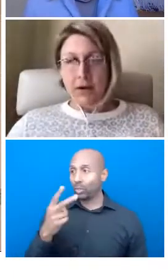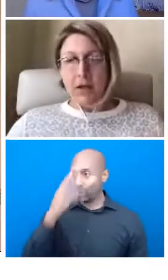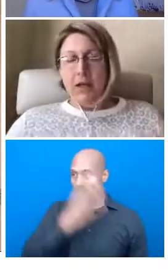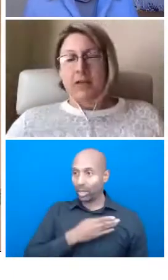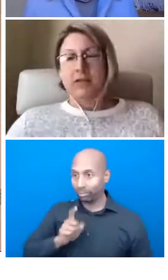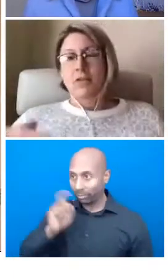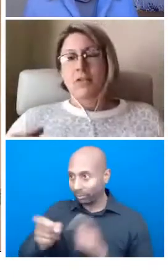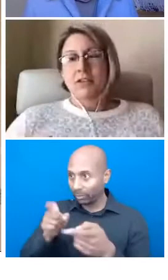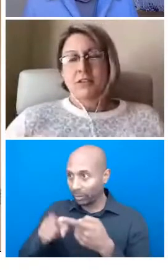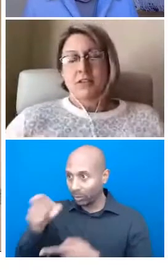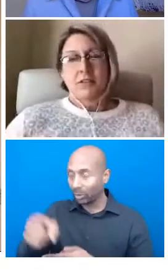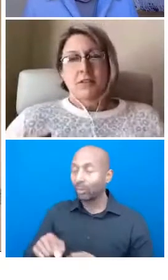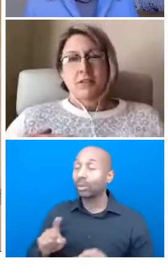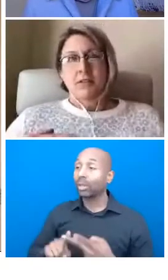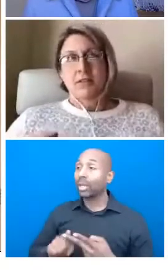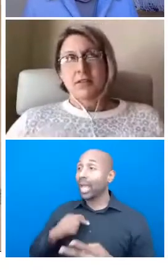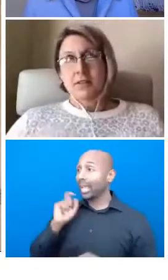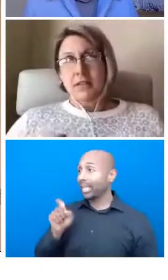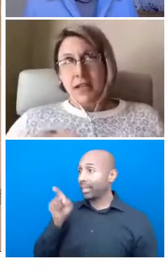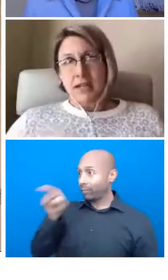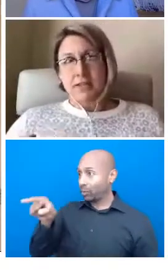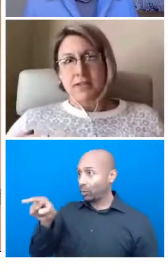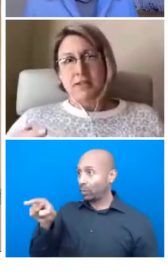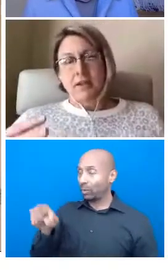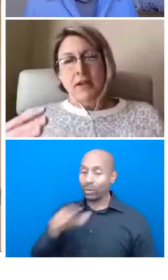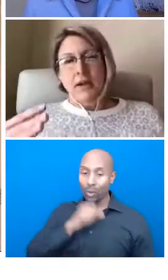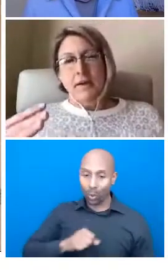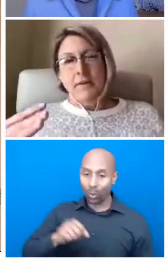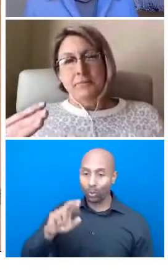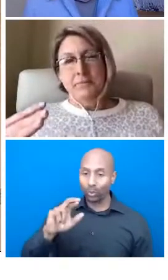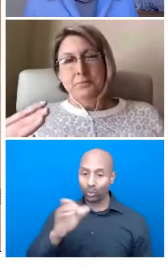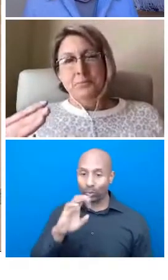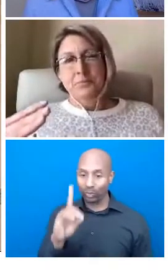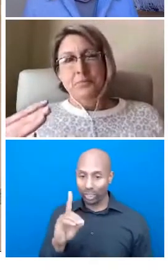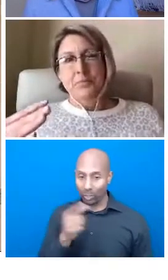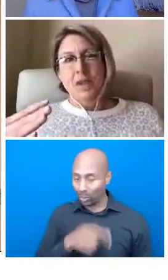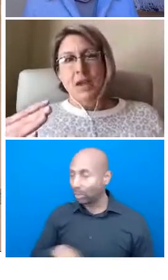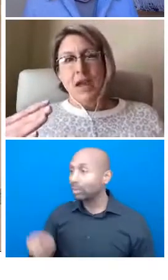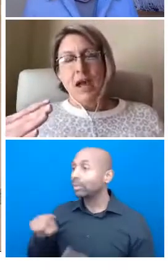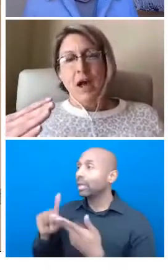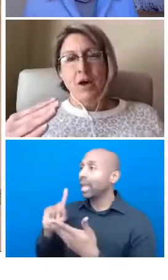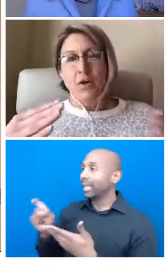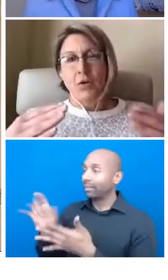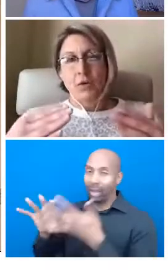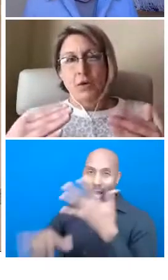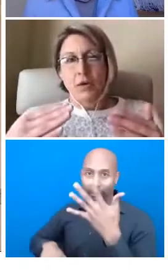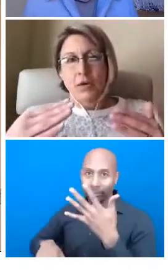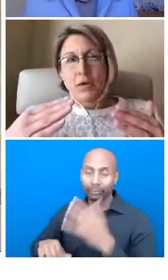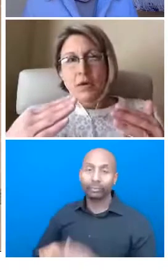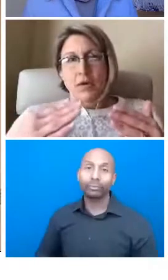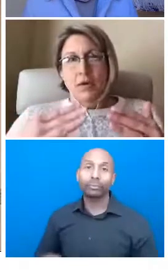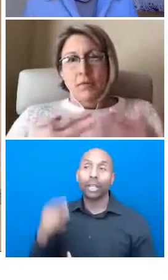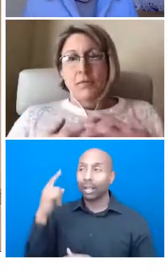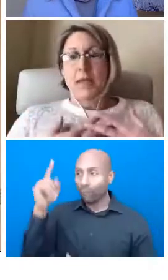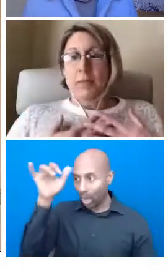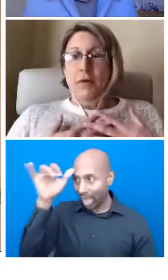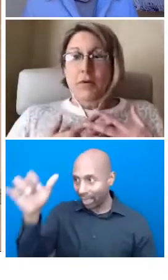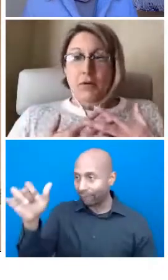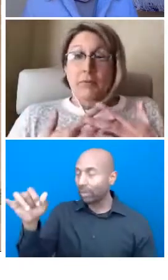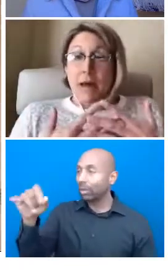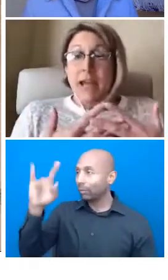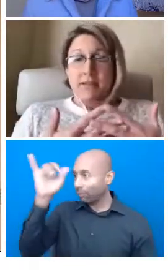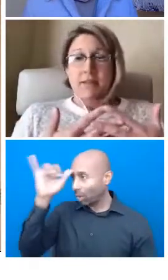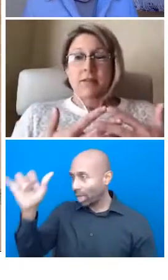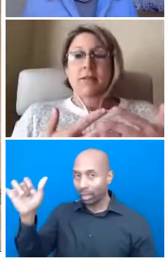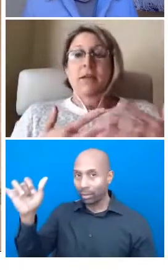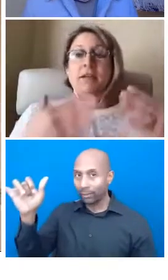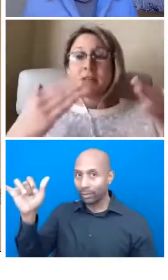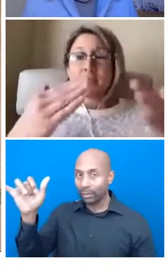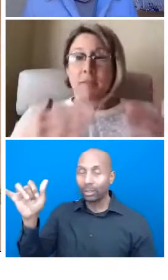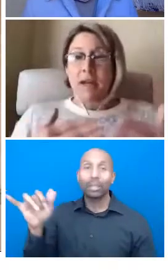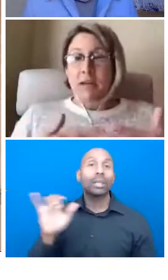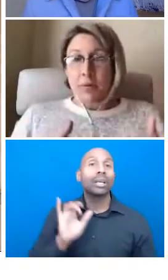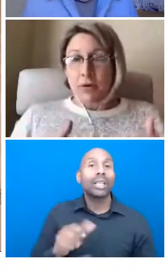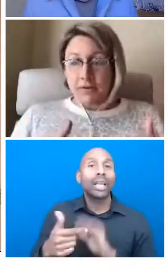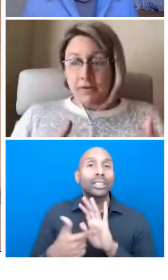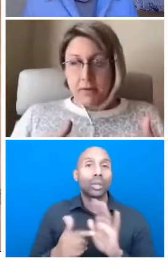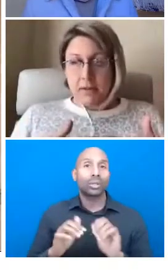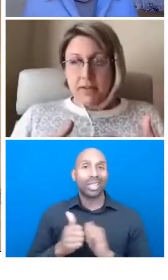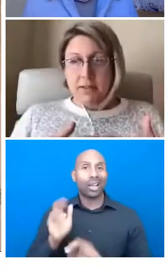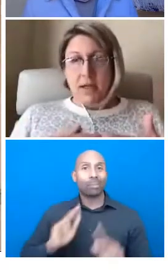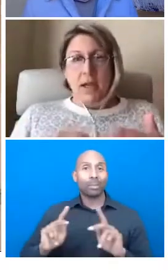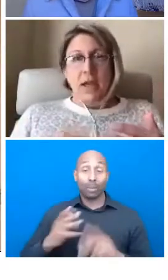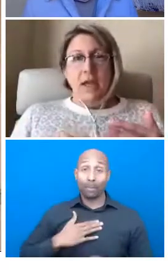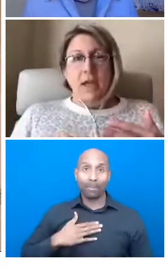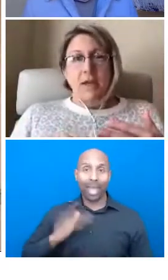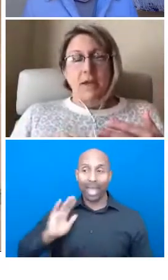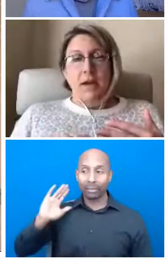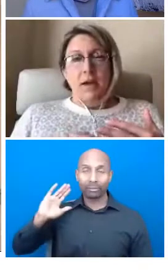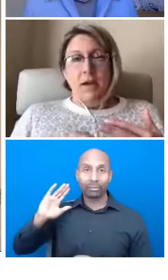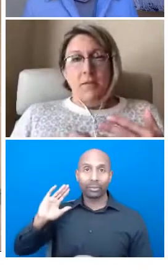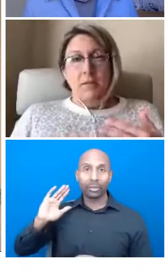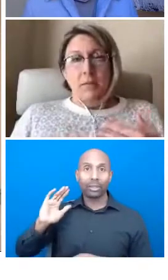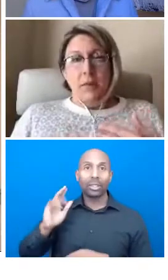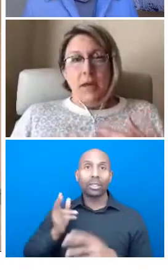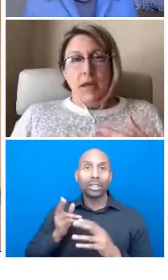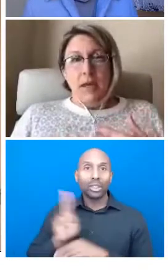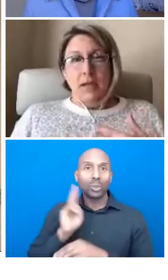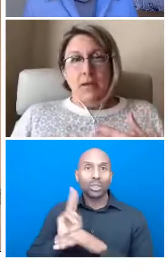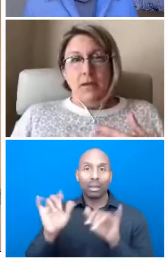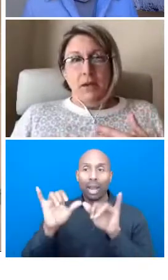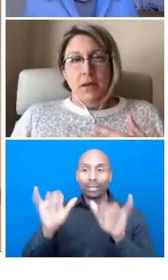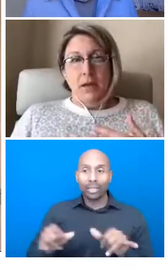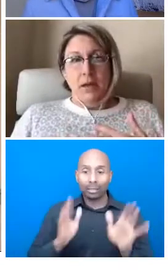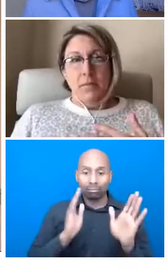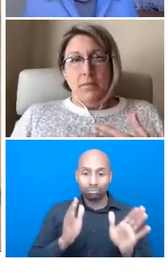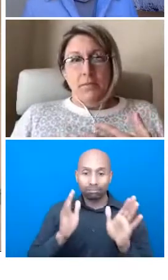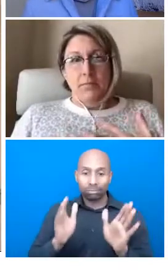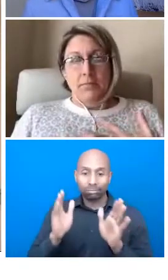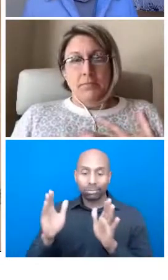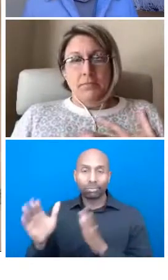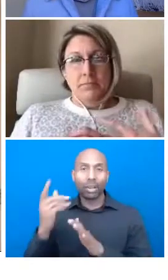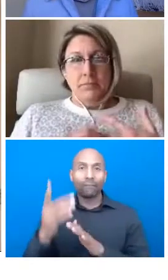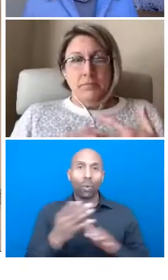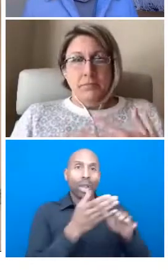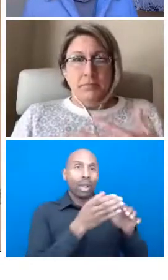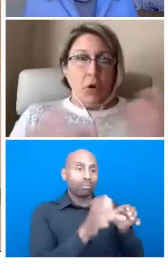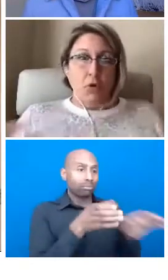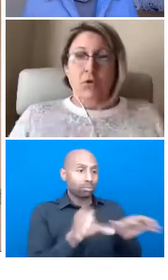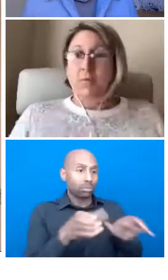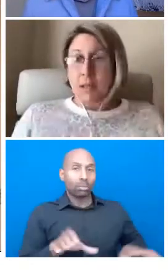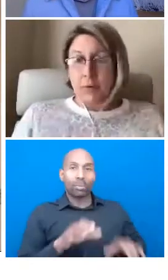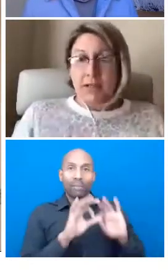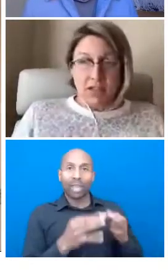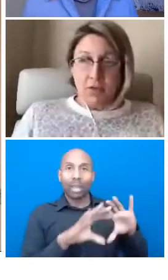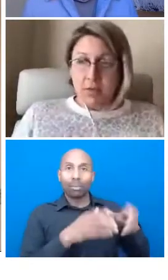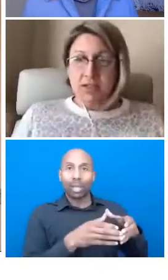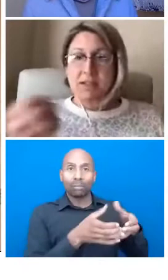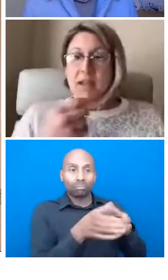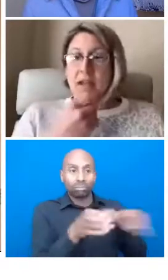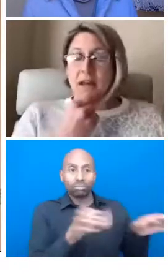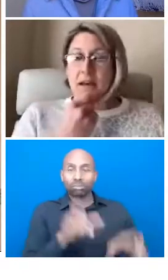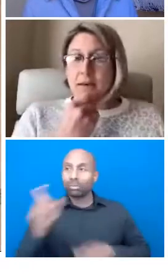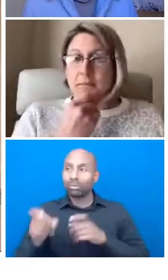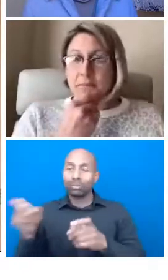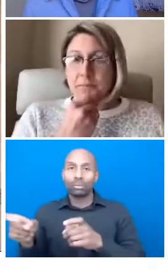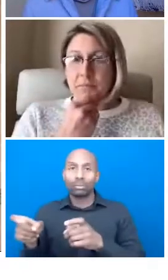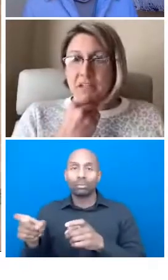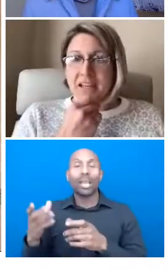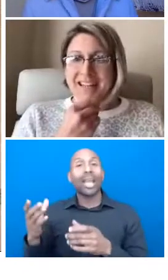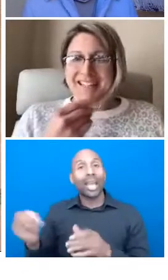So this states how my ancestors systematically broke up families and owned people as humans.